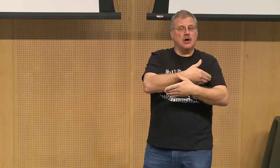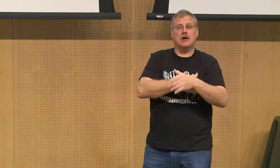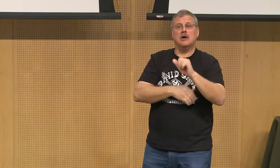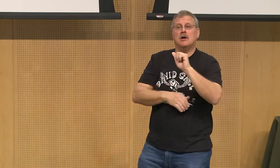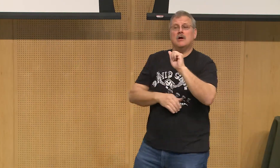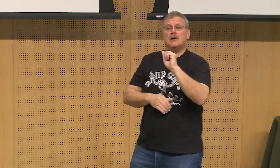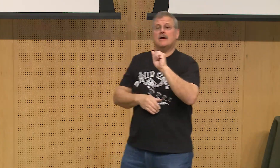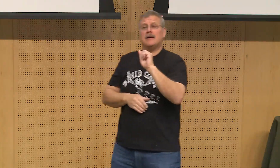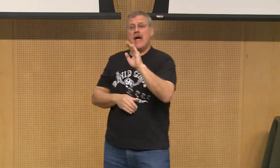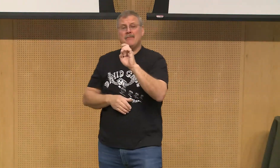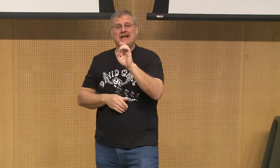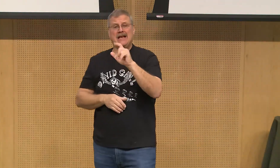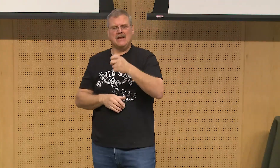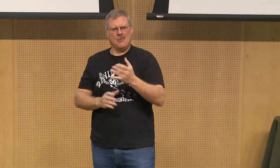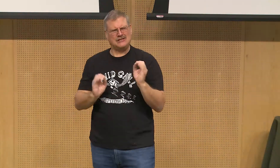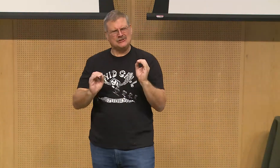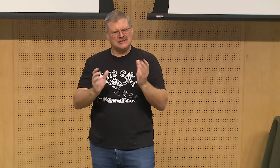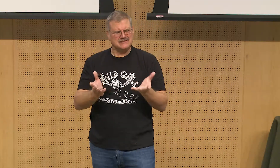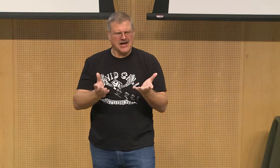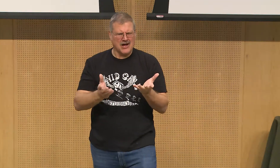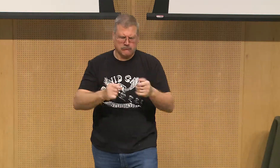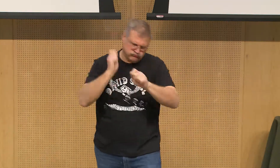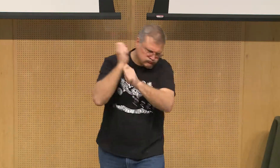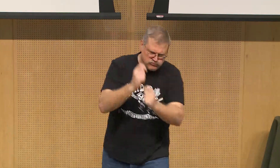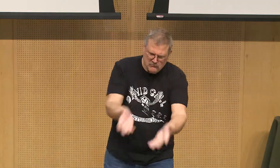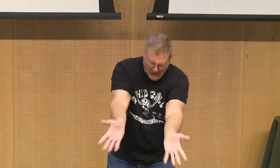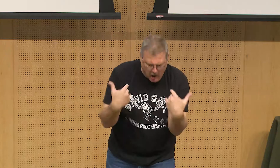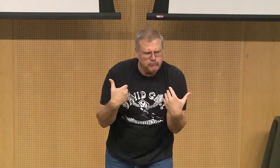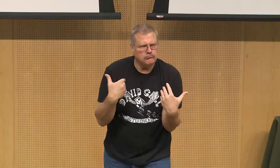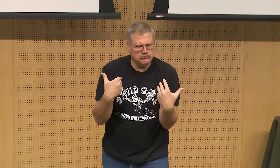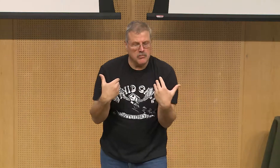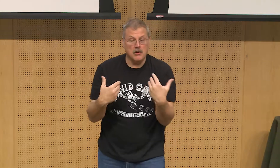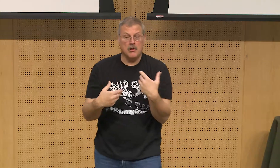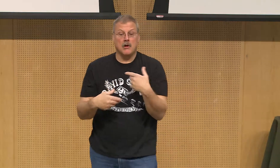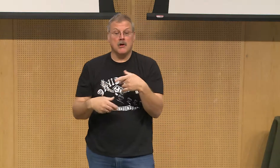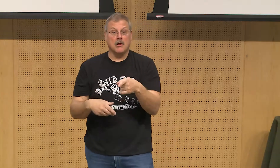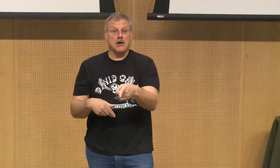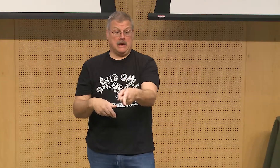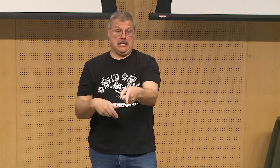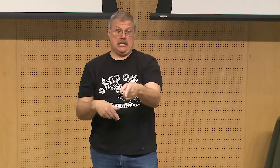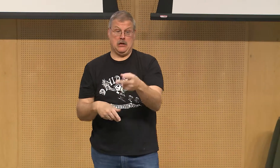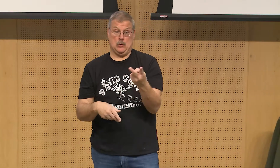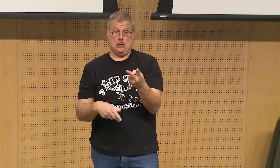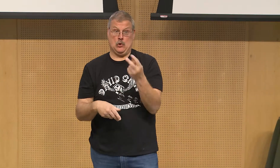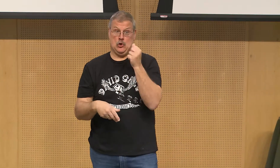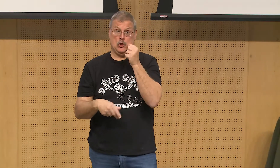you know, you can't teach anyone in the dark. You have to break down the wall and allow the butterfly,